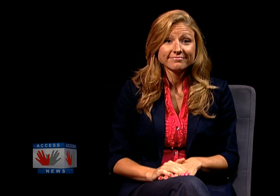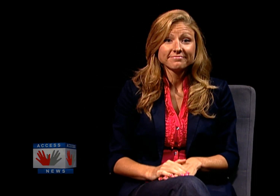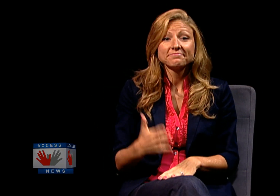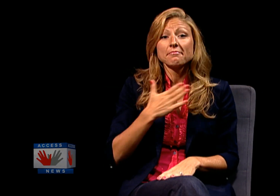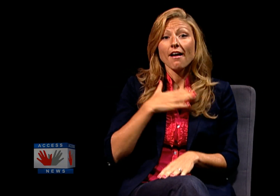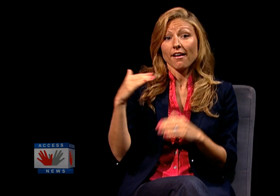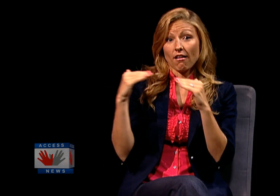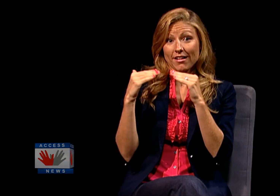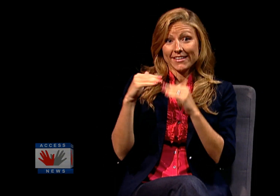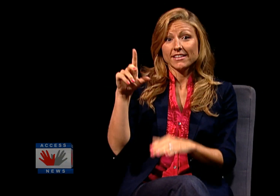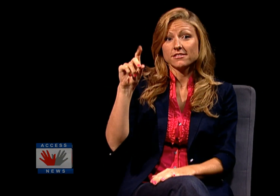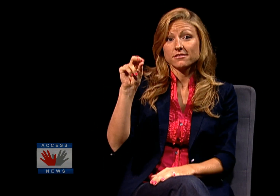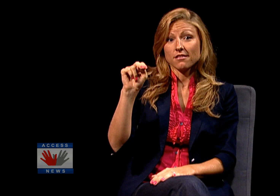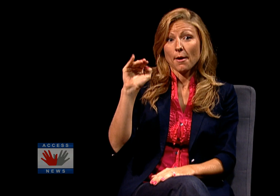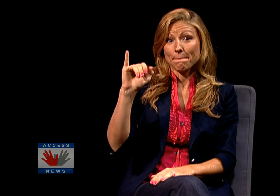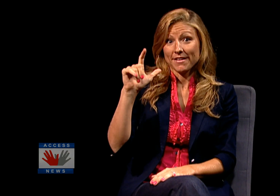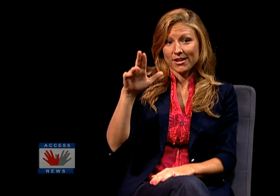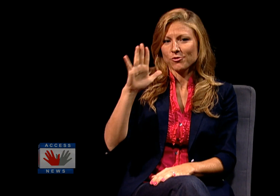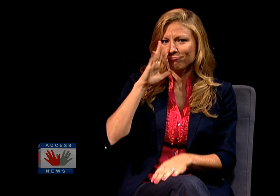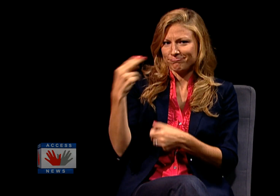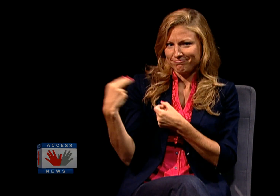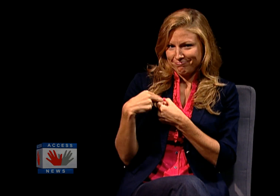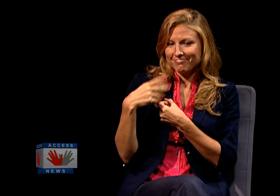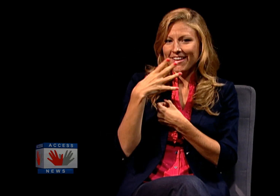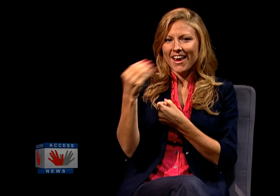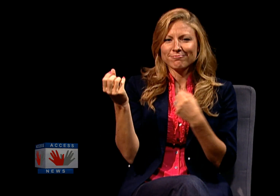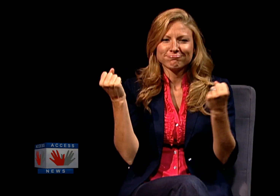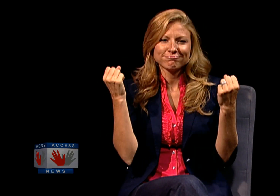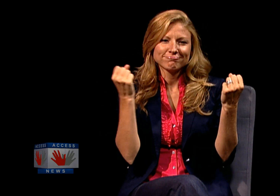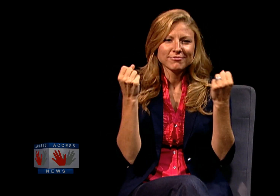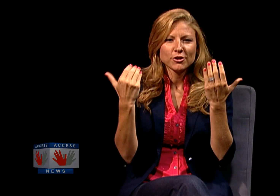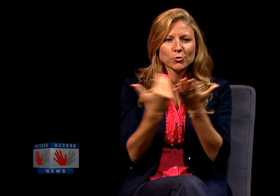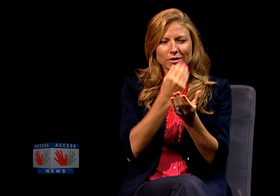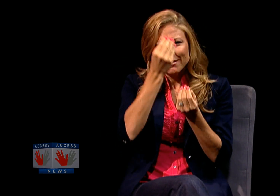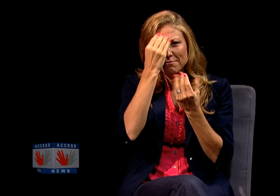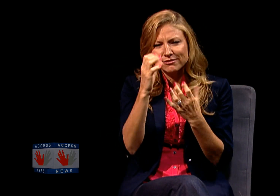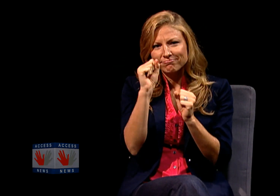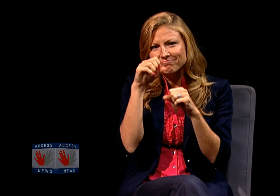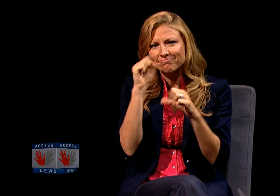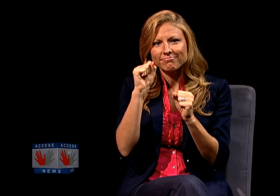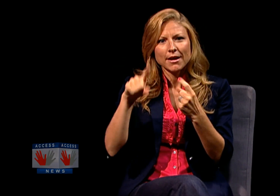MY COLLEAGUE, DON MILLER, WILL ALSO JOIN US TO SHARE NEW AND ENLIGHTENING INFORMATION